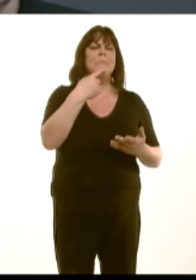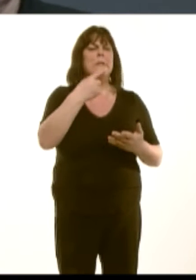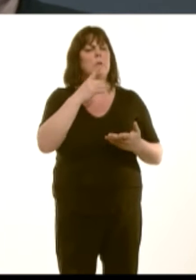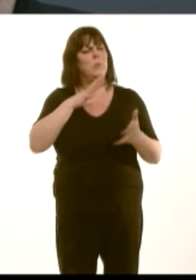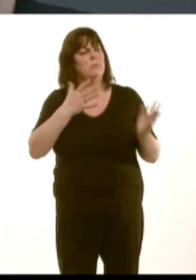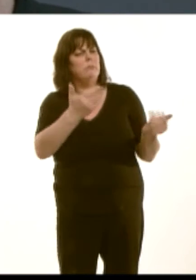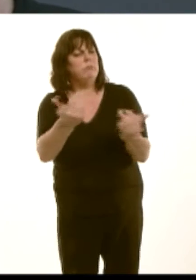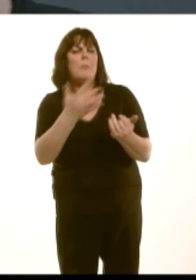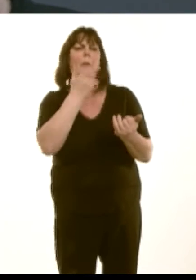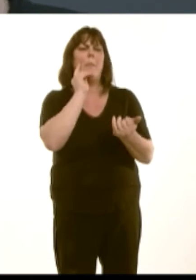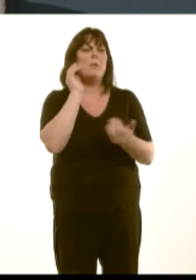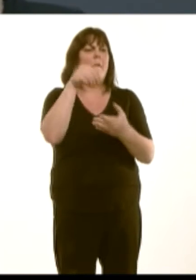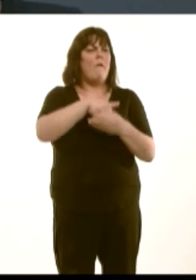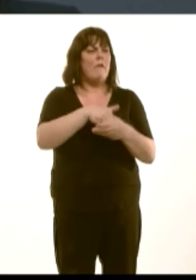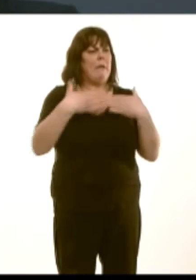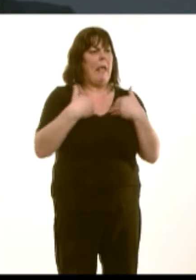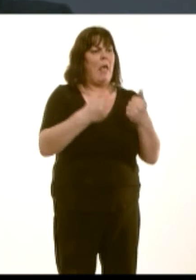health and voluntary organisations.